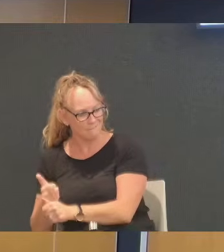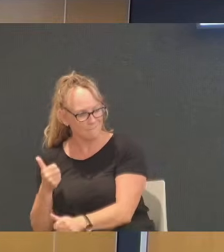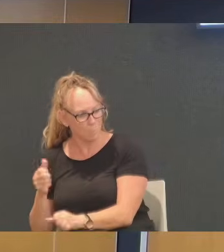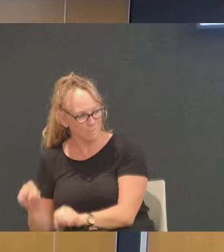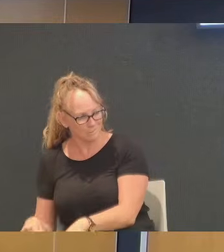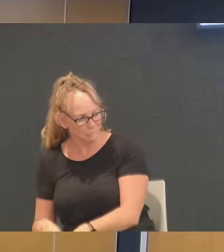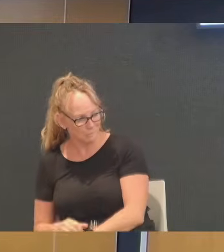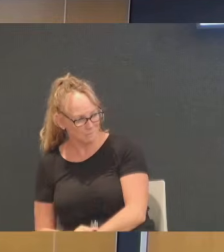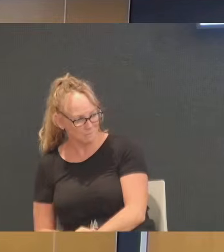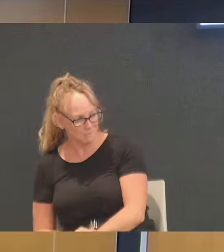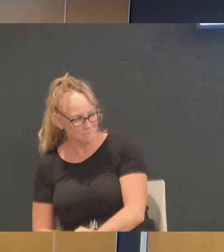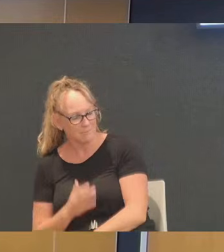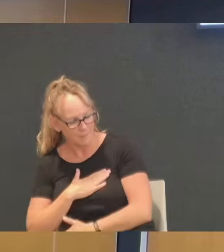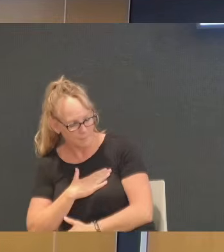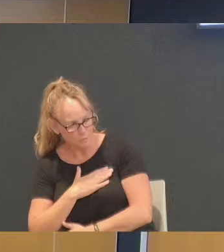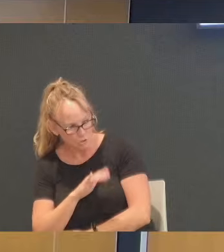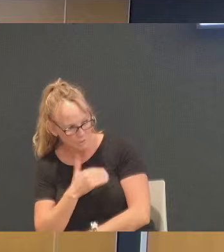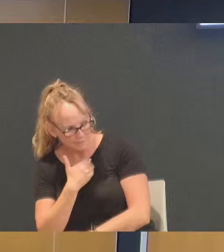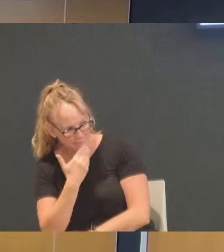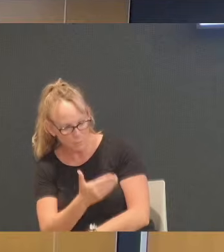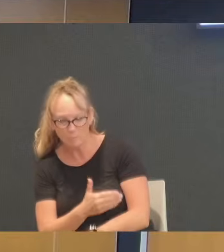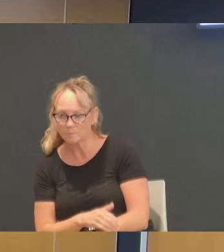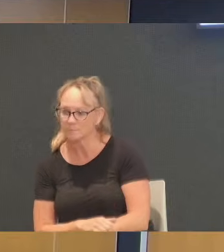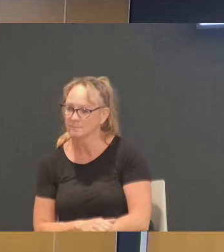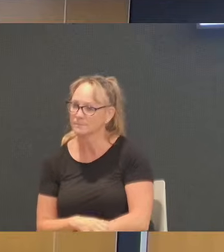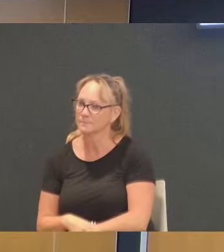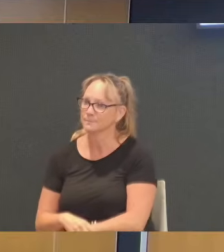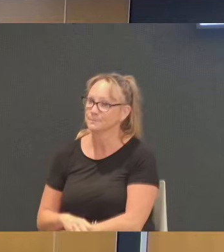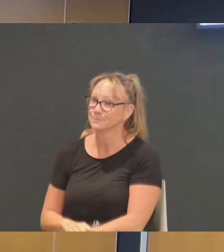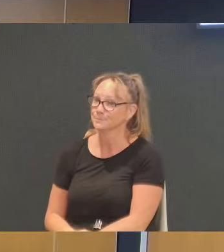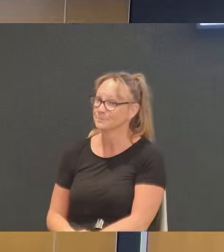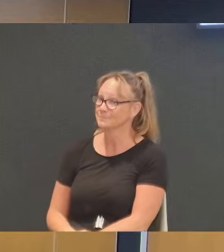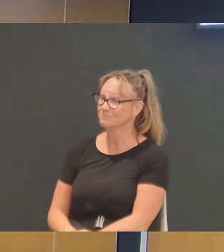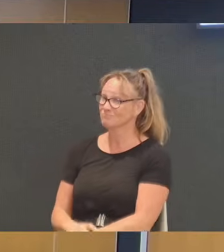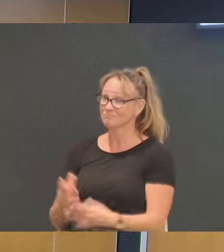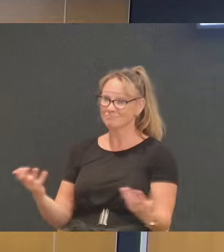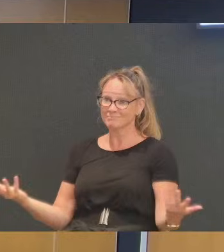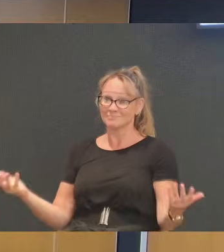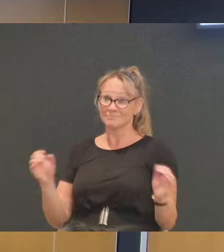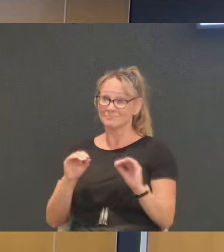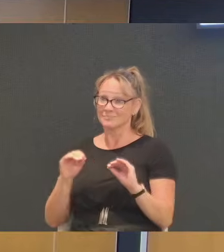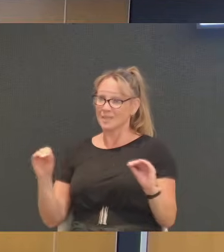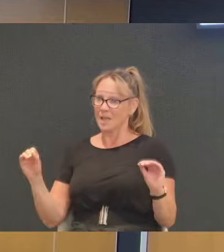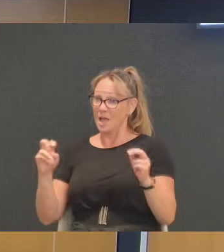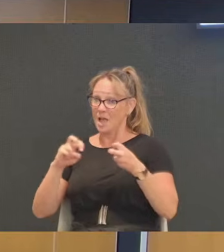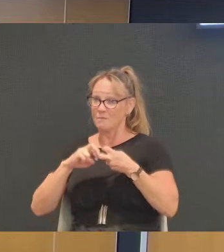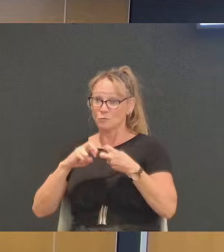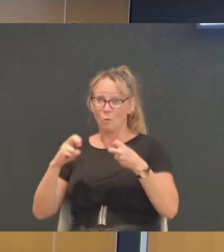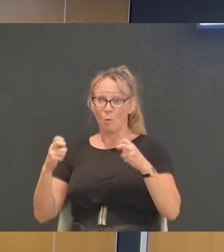um, appreciate that. Thank you. Thank you. Um, I have no problems with the B leaves before us. So,